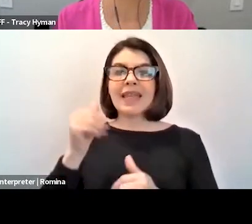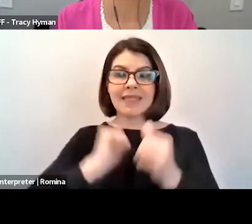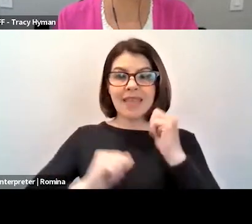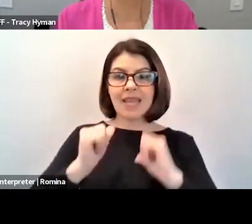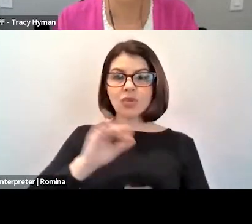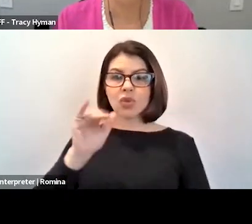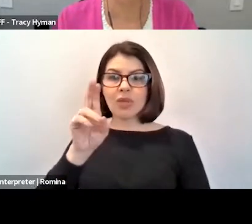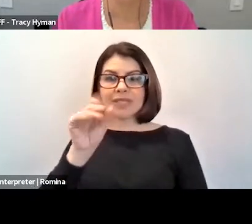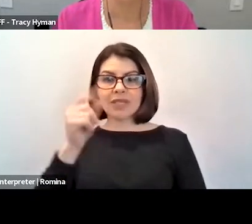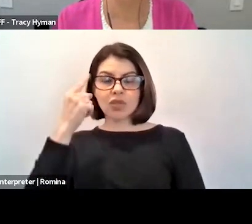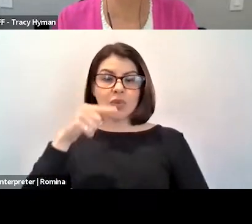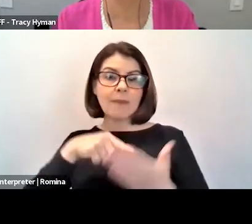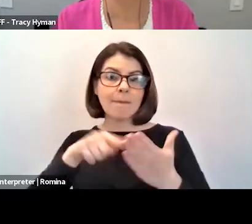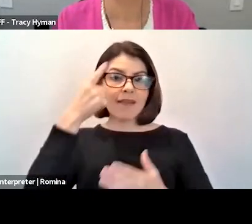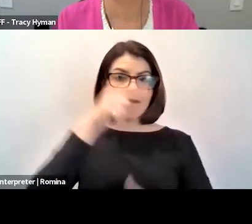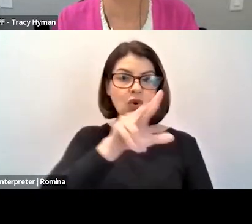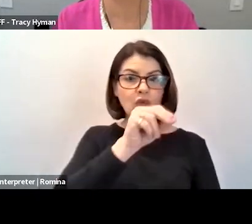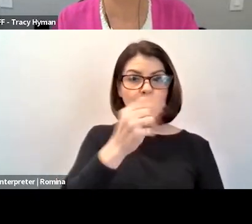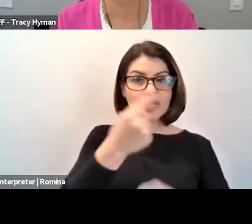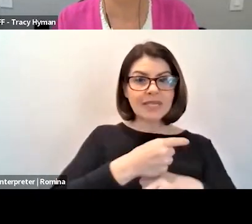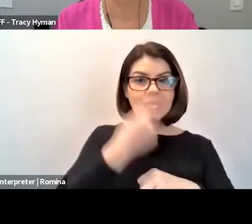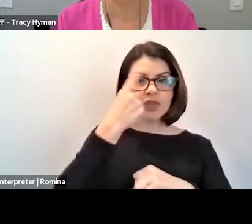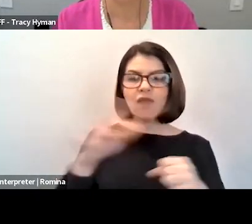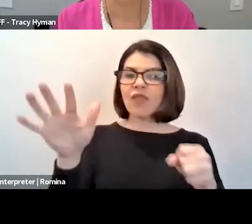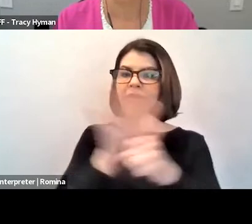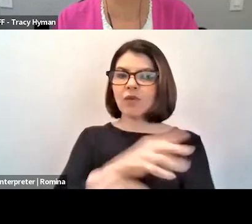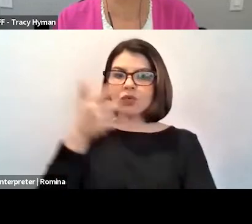for 30 days or for the full 21 months.